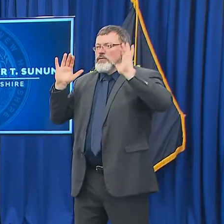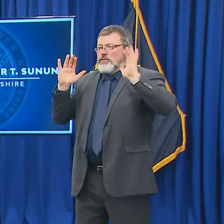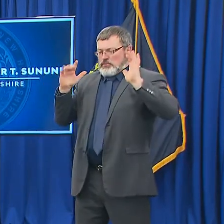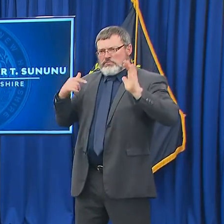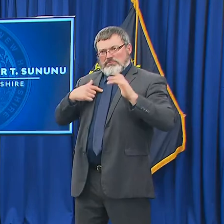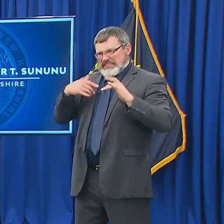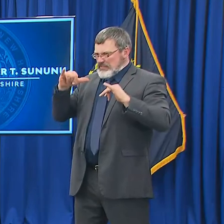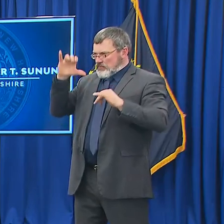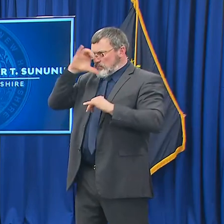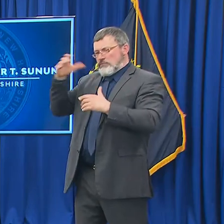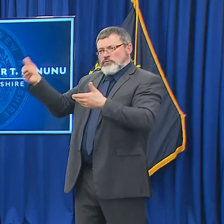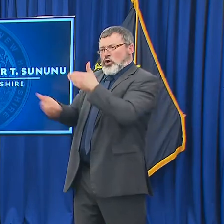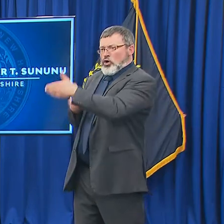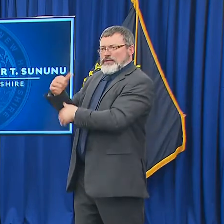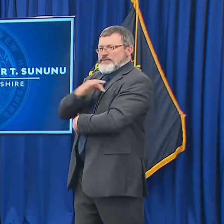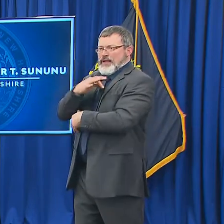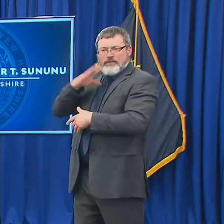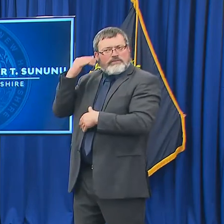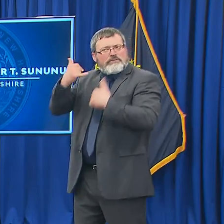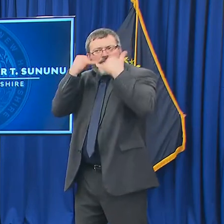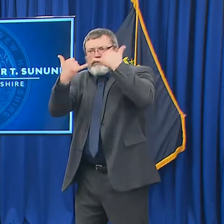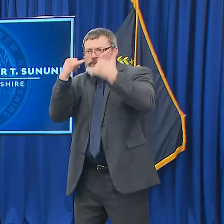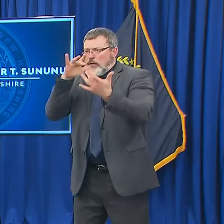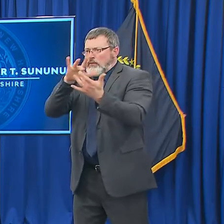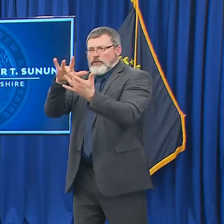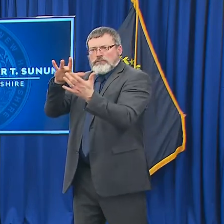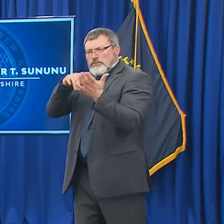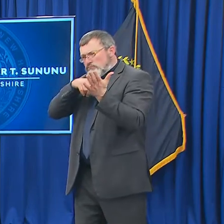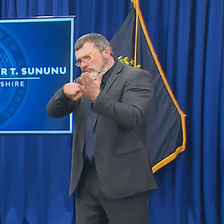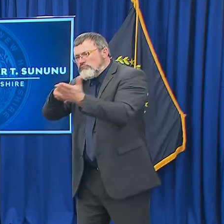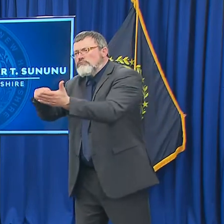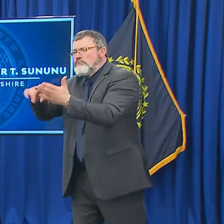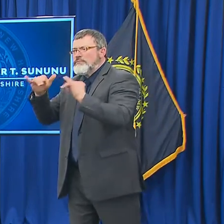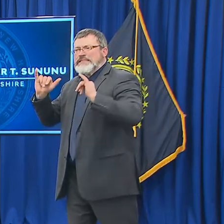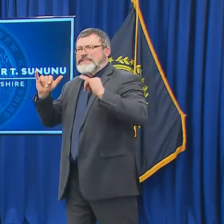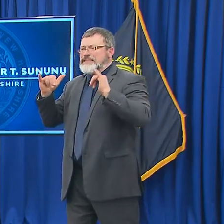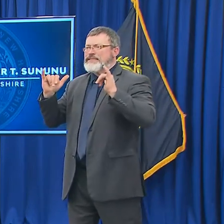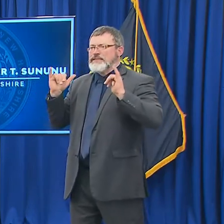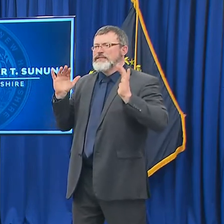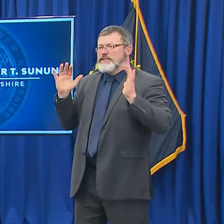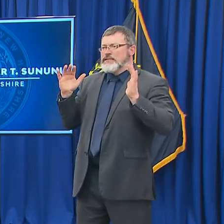found out how many people in that county contracted coronavirus from that person